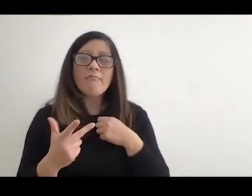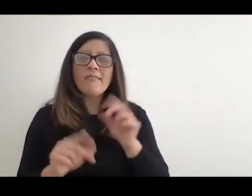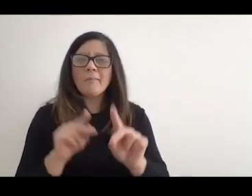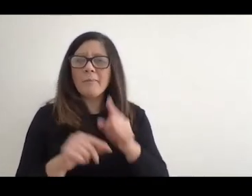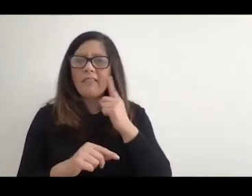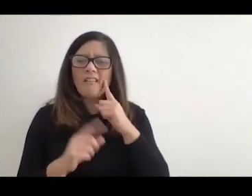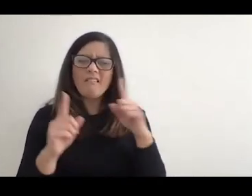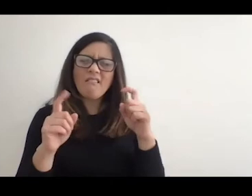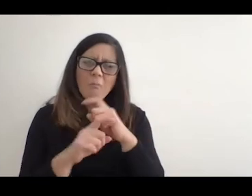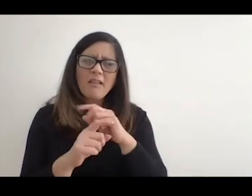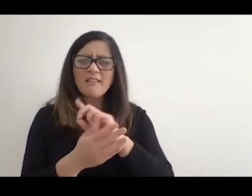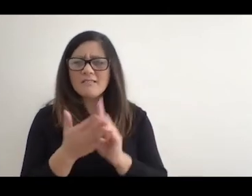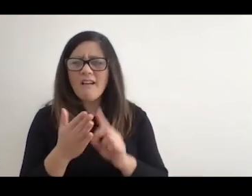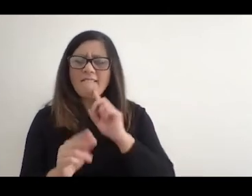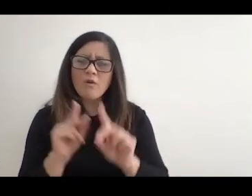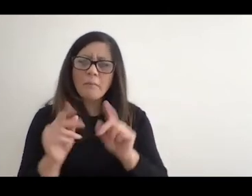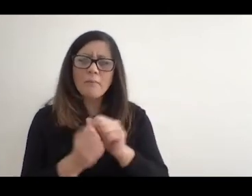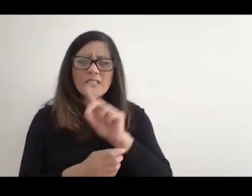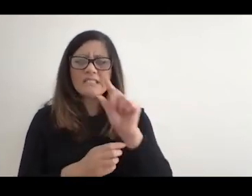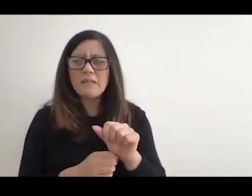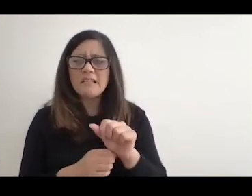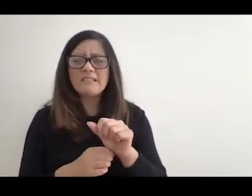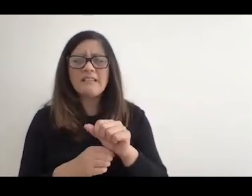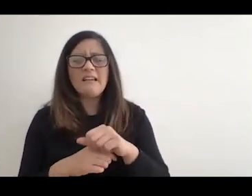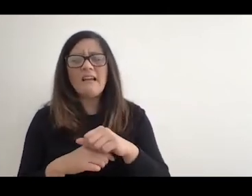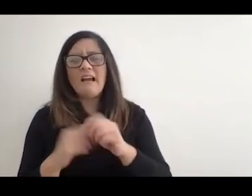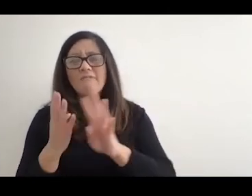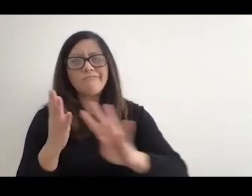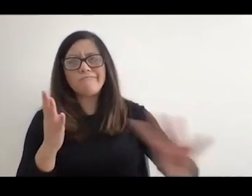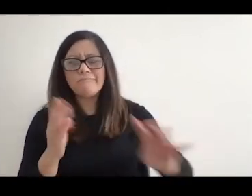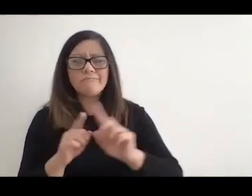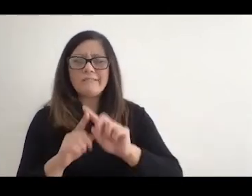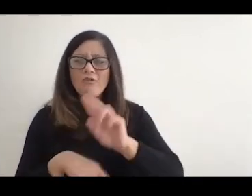for people with disabilities. It's just too many disabilities. Another falsehood, remember,